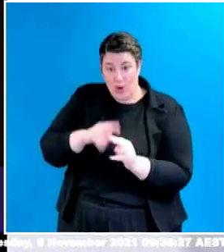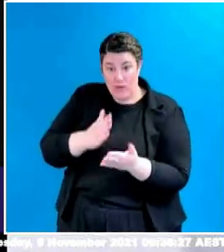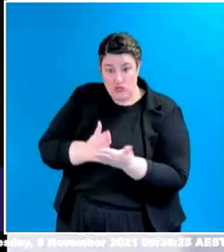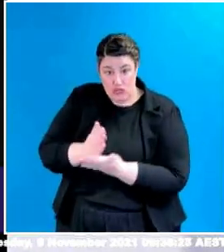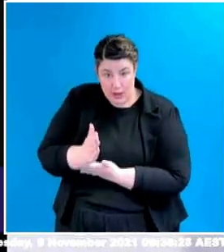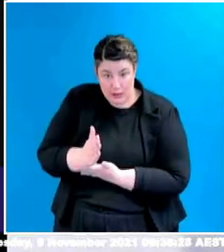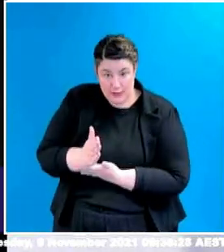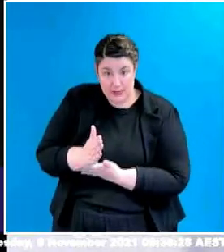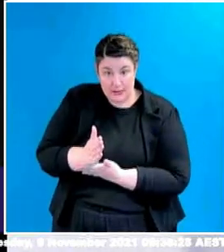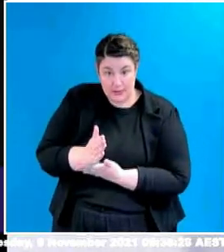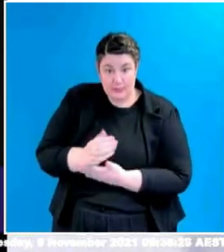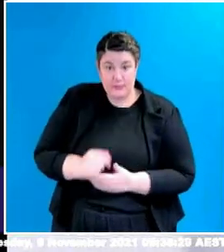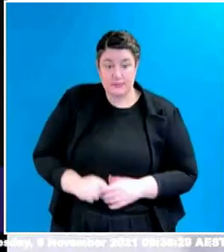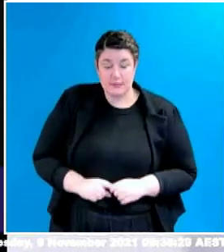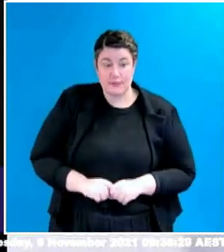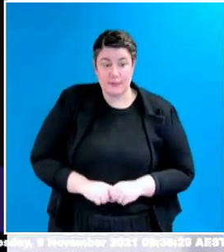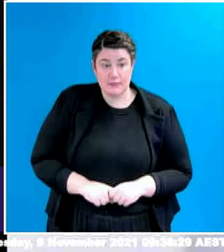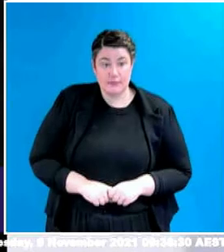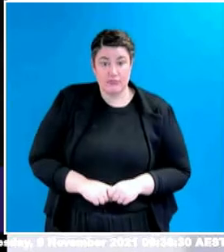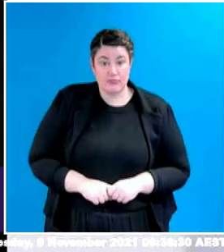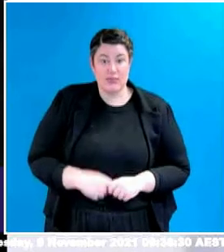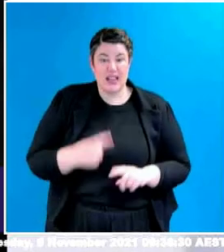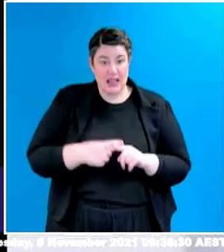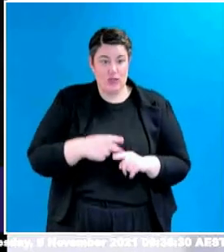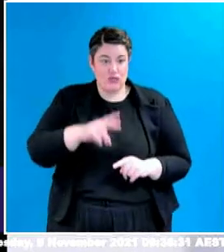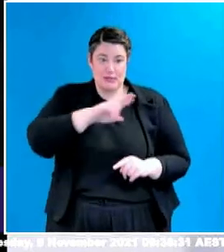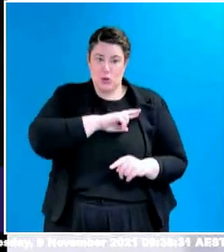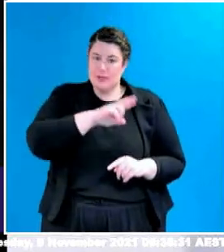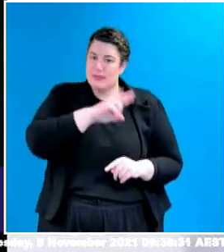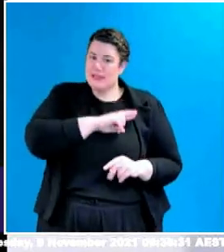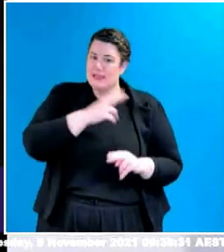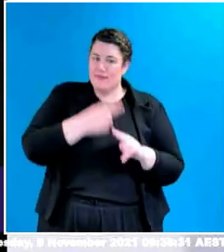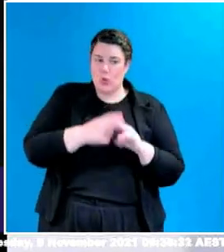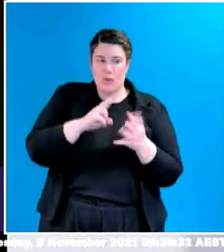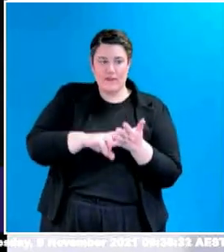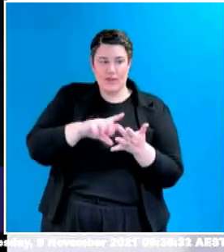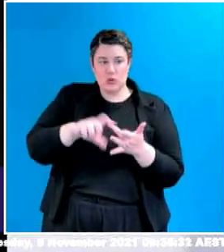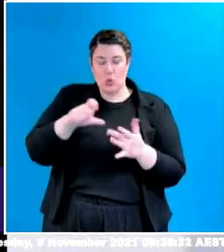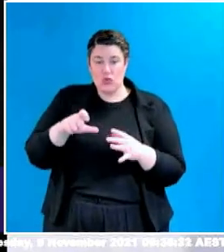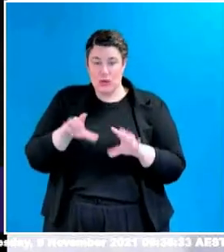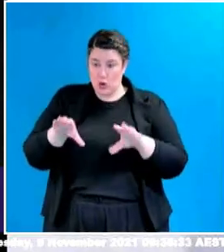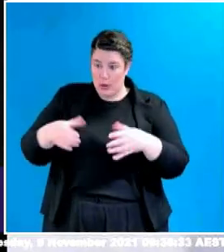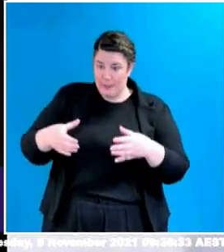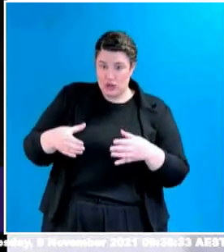operation and the responsibilities for the Victorian Commission in working with